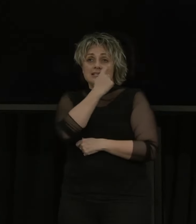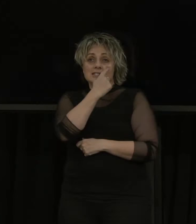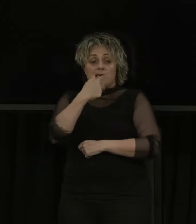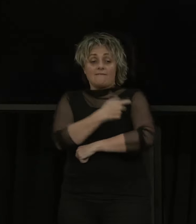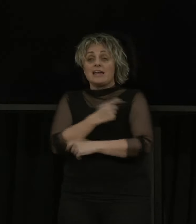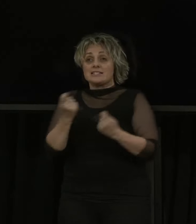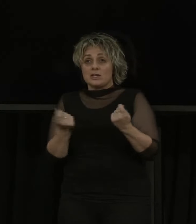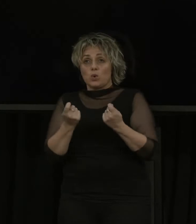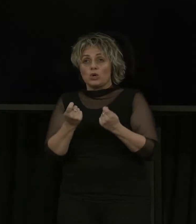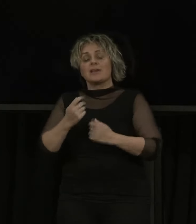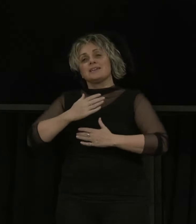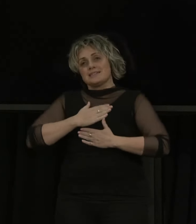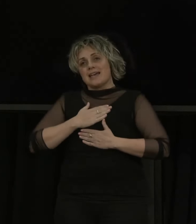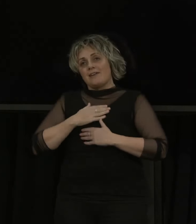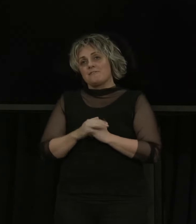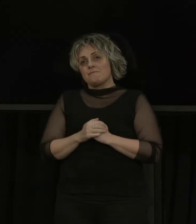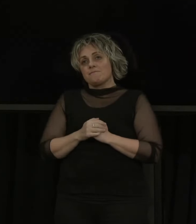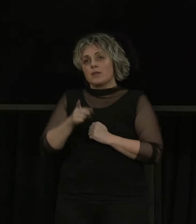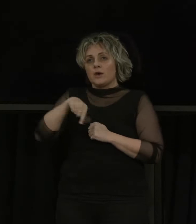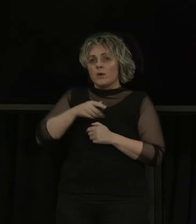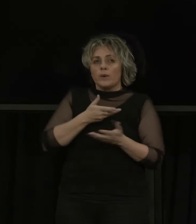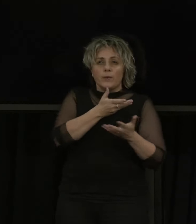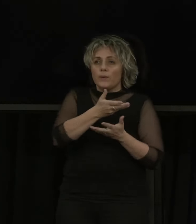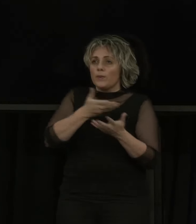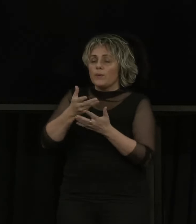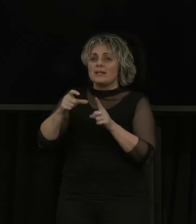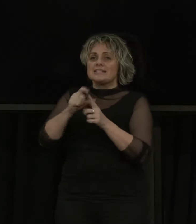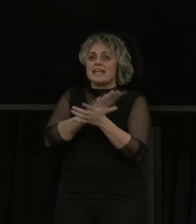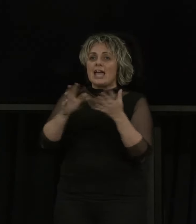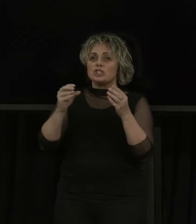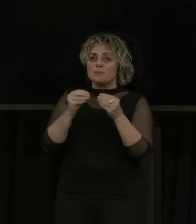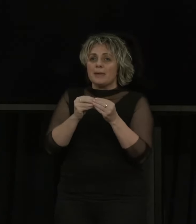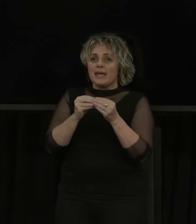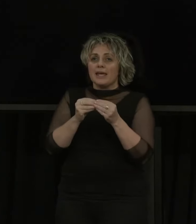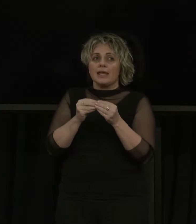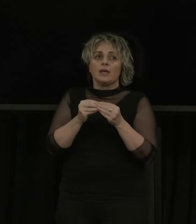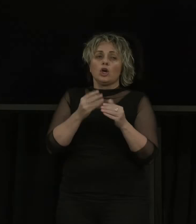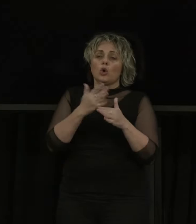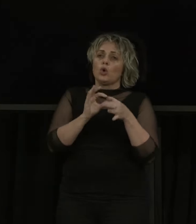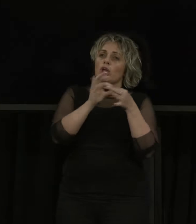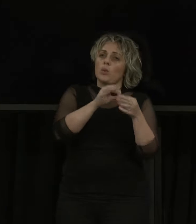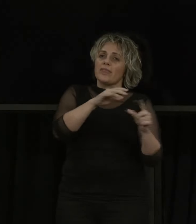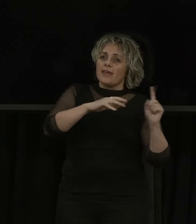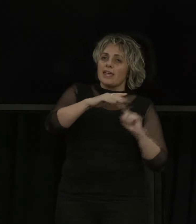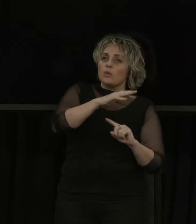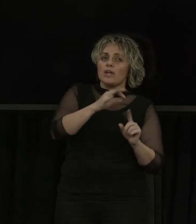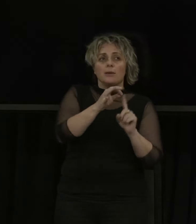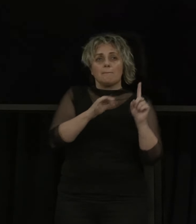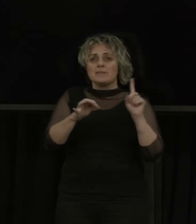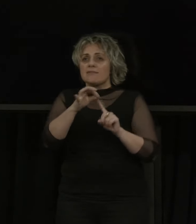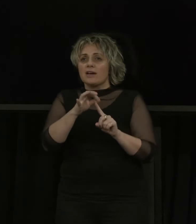and modelling suggest the vaccine has reduce infections by around half of what they could have been. So the evidence is clear, the